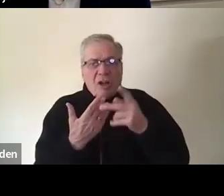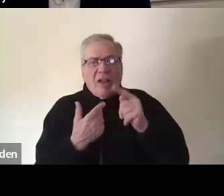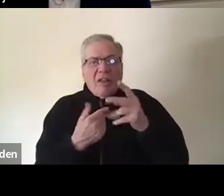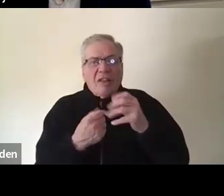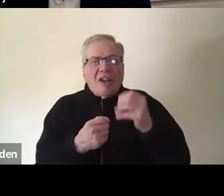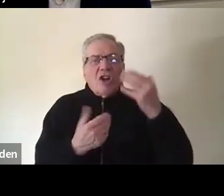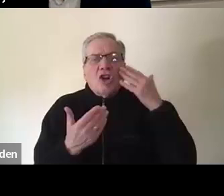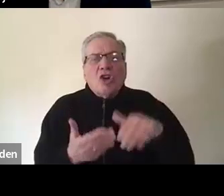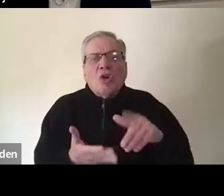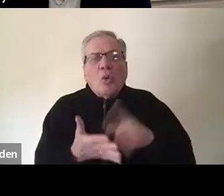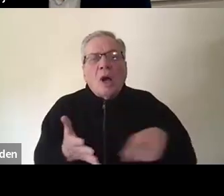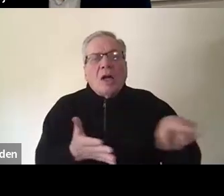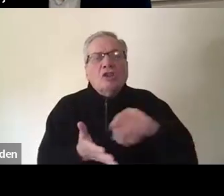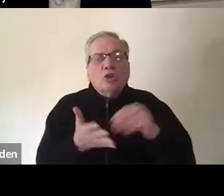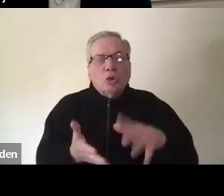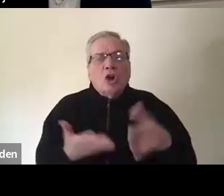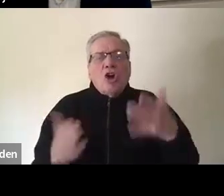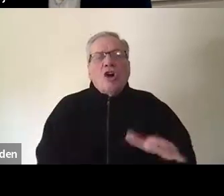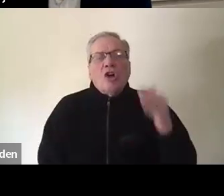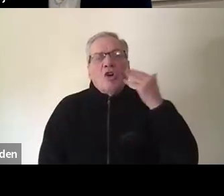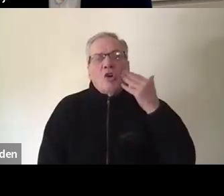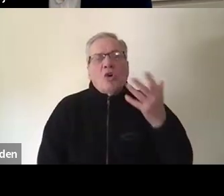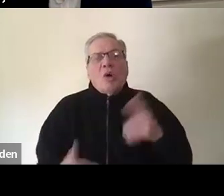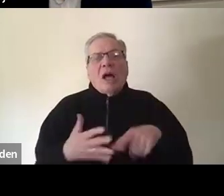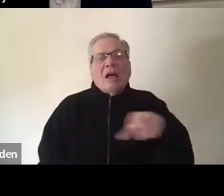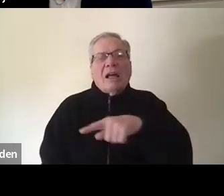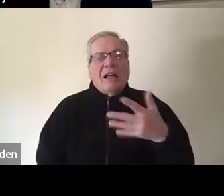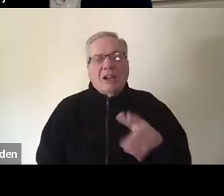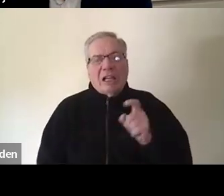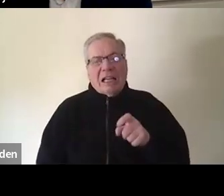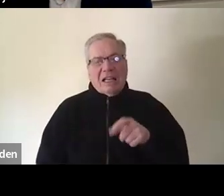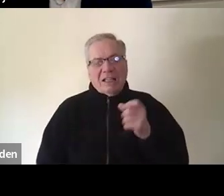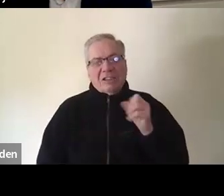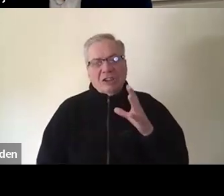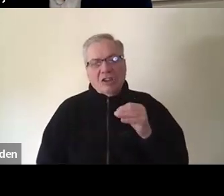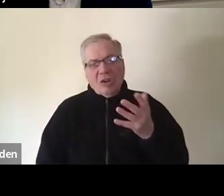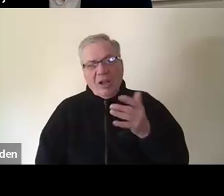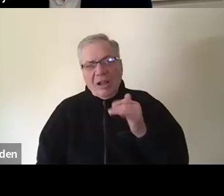what the students needed. First generation students from limited income backgrounds.